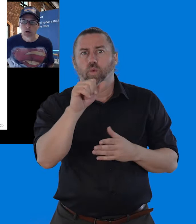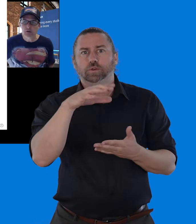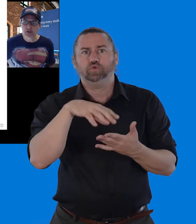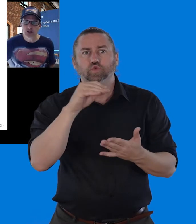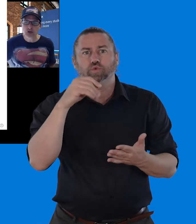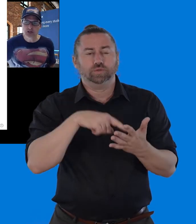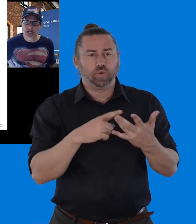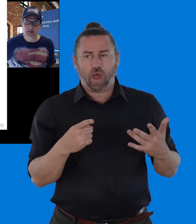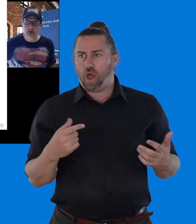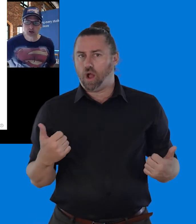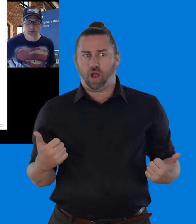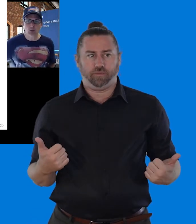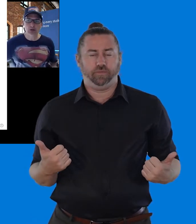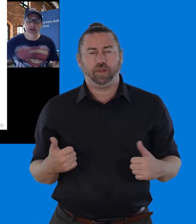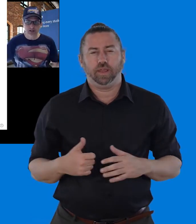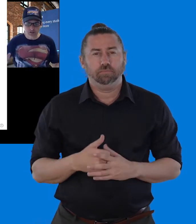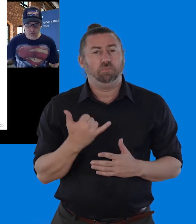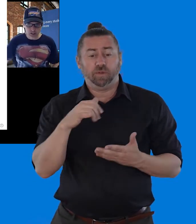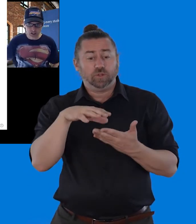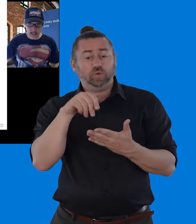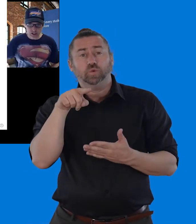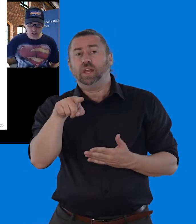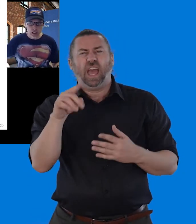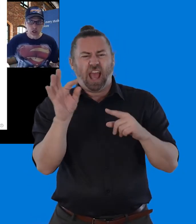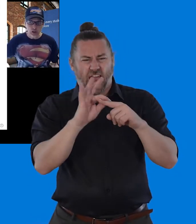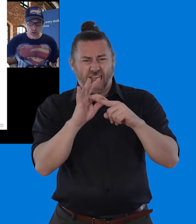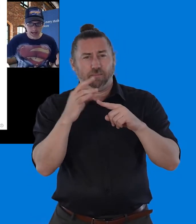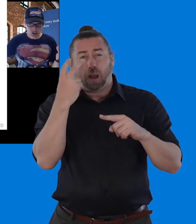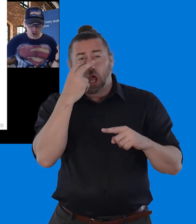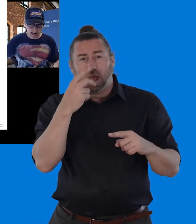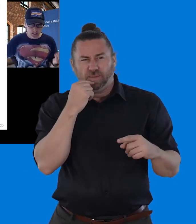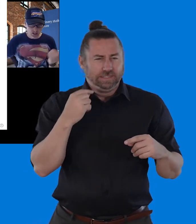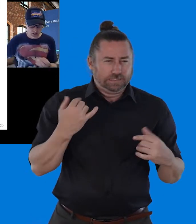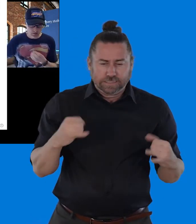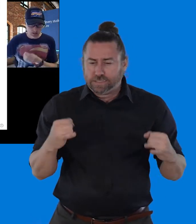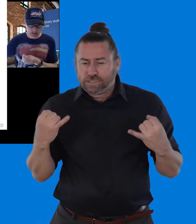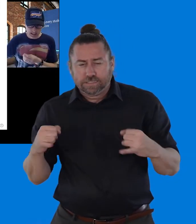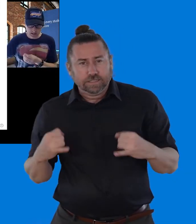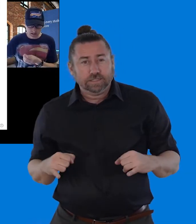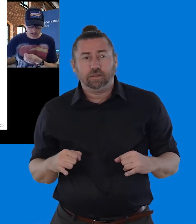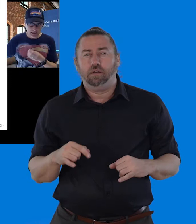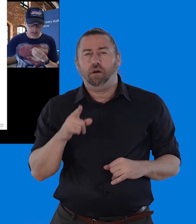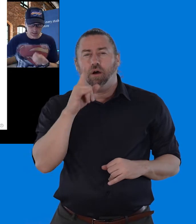Now, if a student is having trouble with colour differentiation, you can change some of these colours to